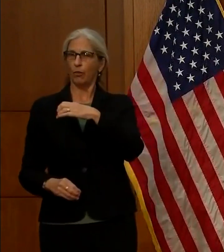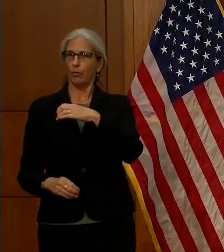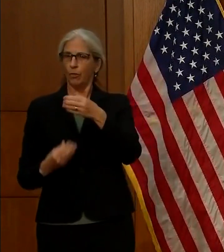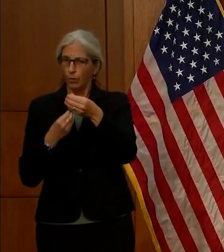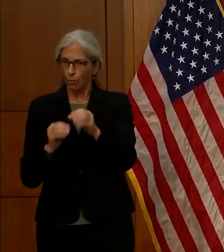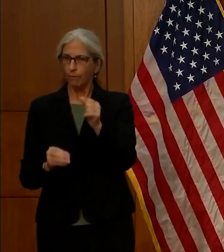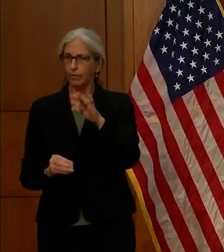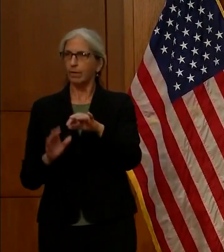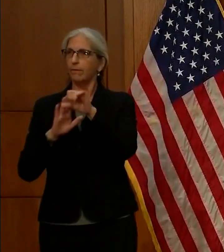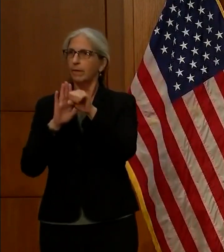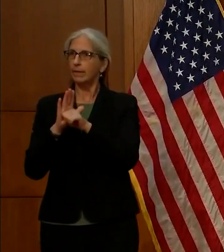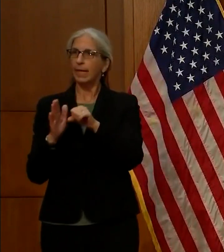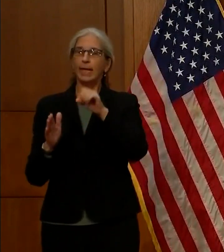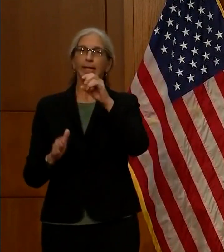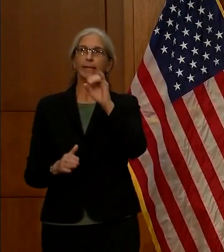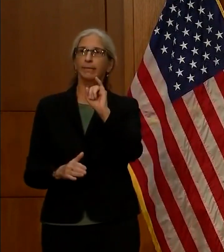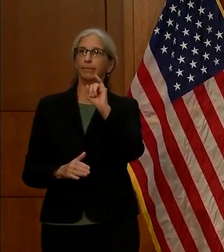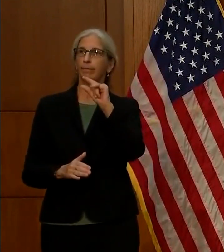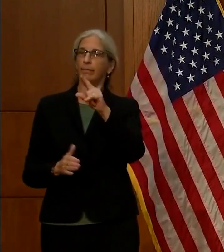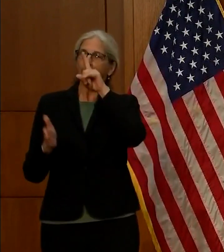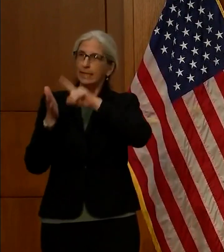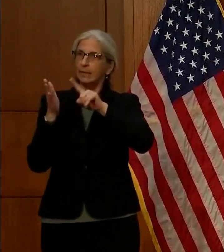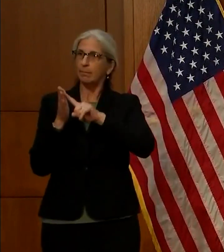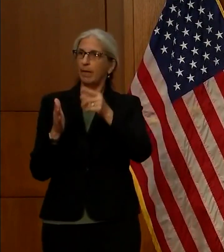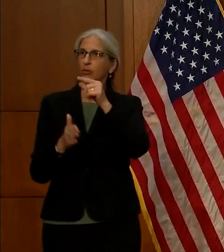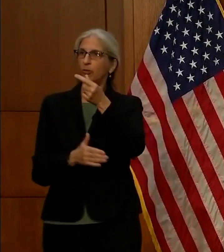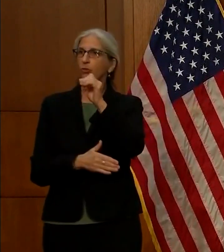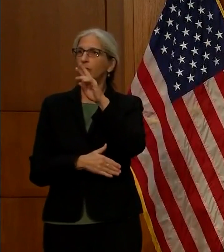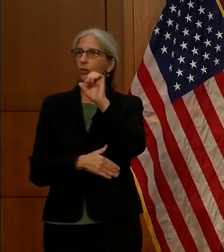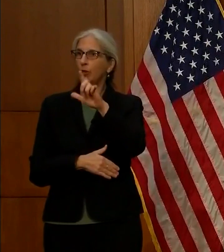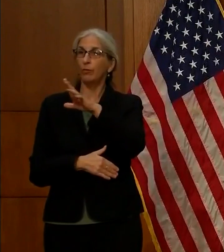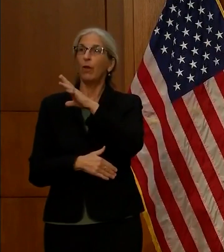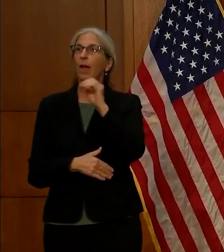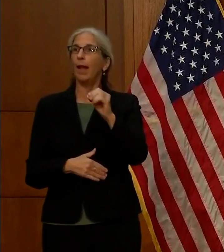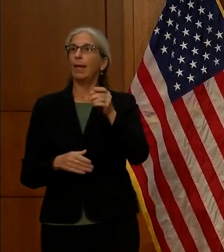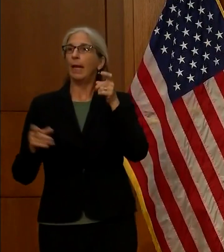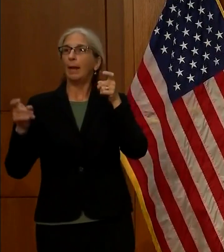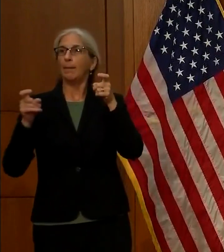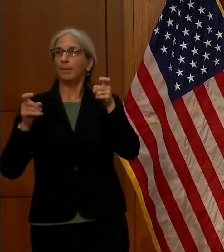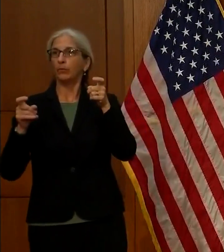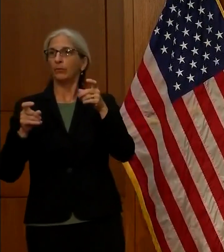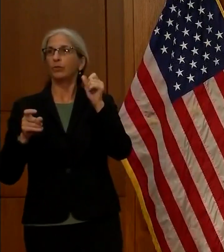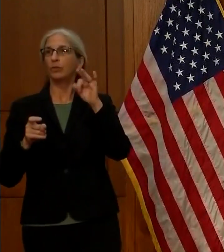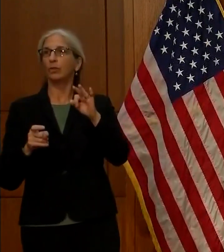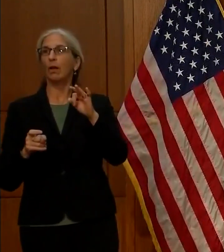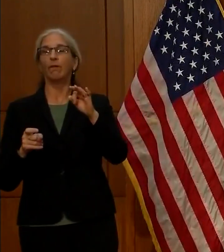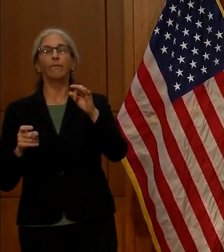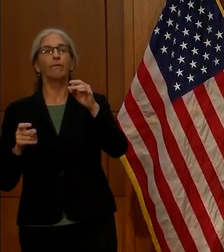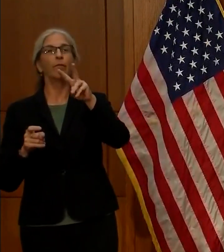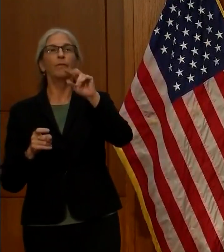WITH RESPECT TO THE OFFICE OF STATE INSPECTOR GENERAL'S REPORT AND MINISTRATIONS